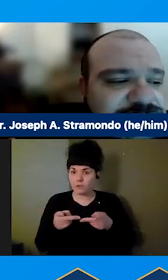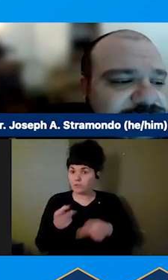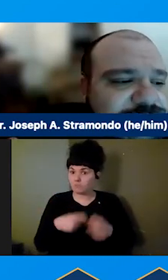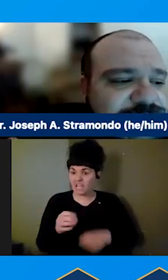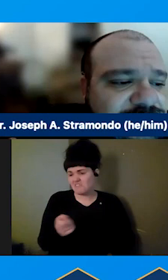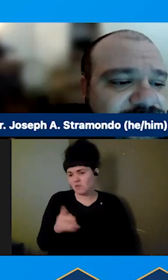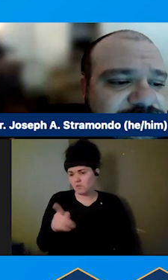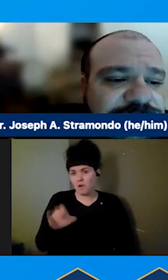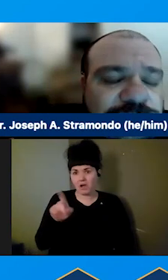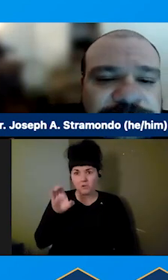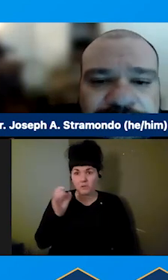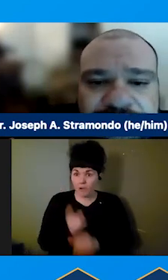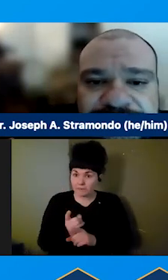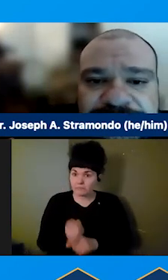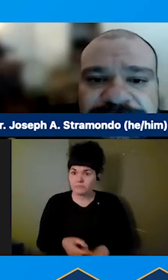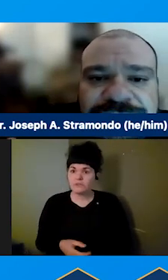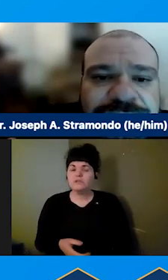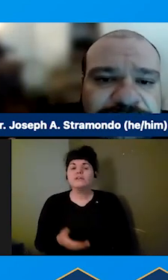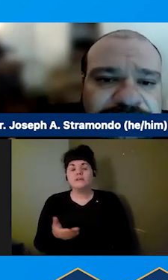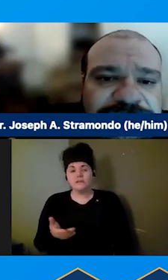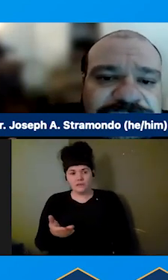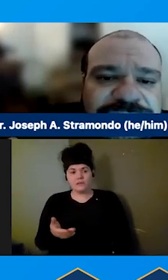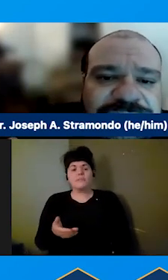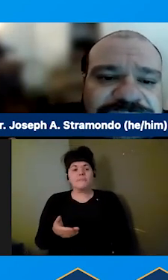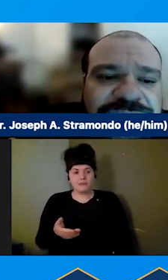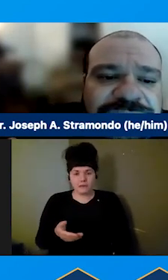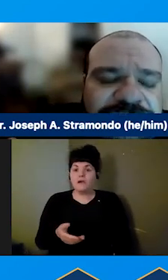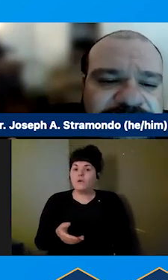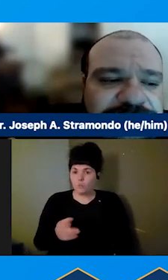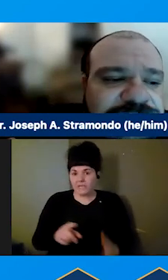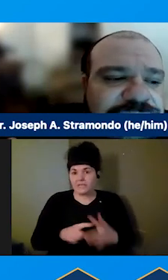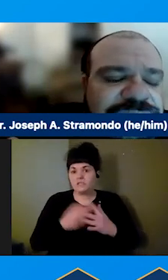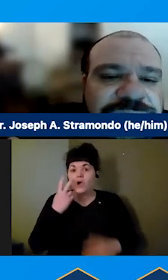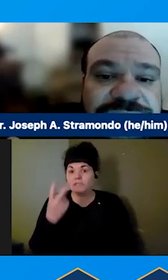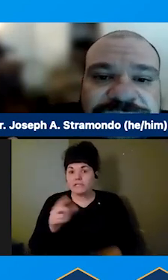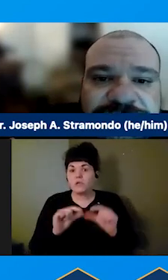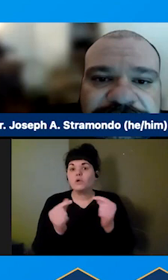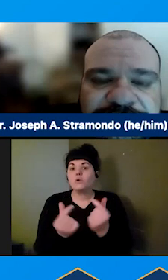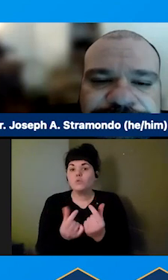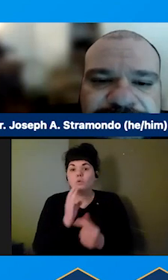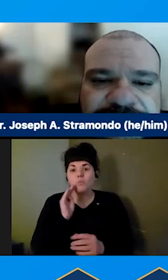was where we saw sort of group homes emerge as an alternative